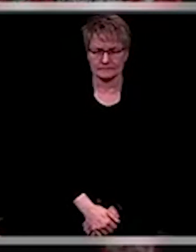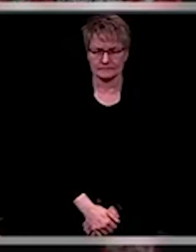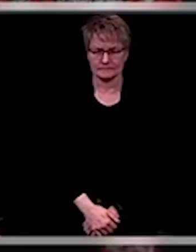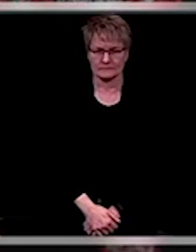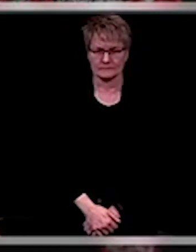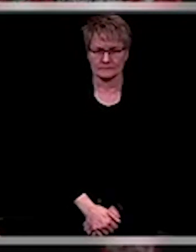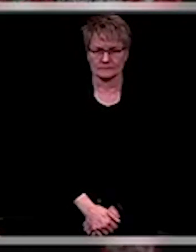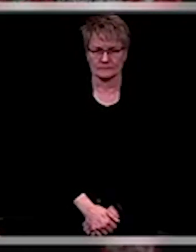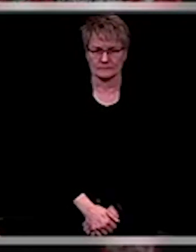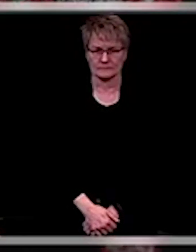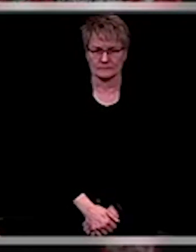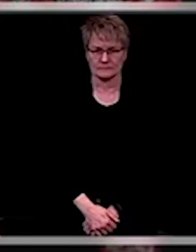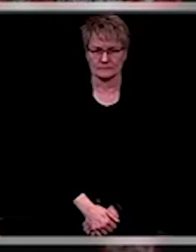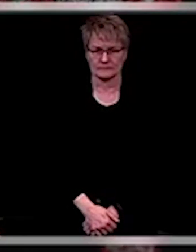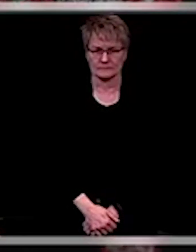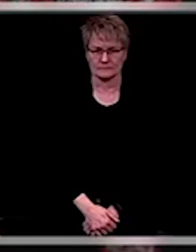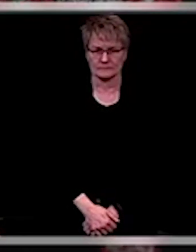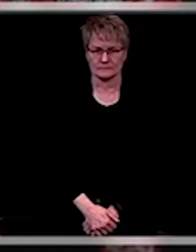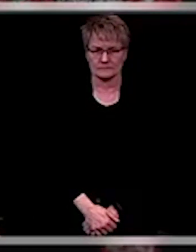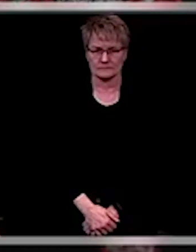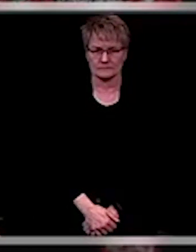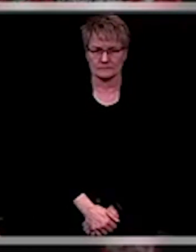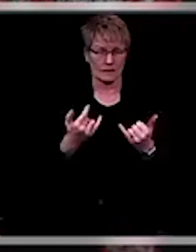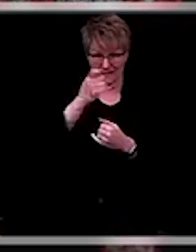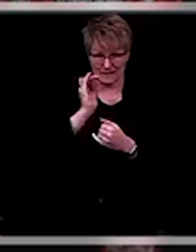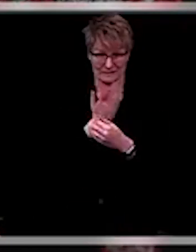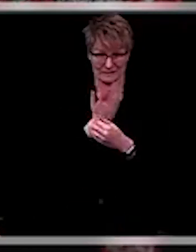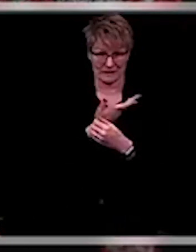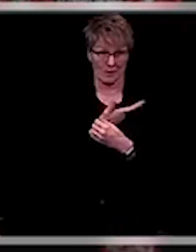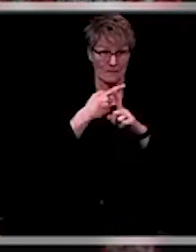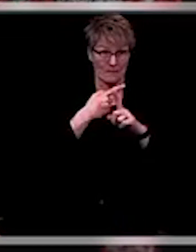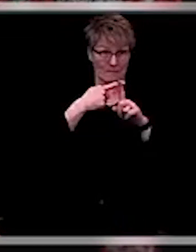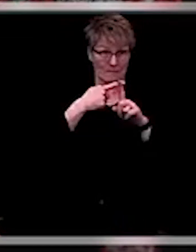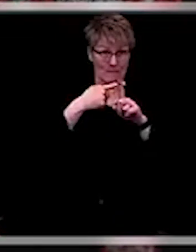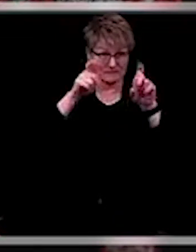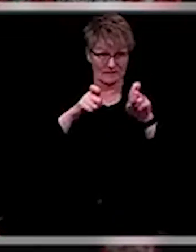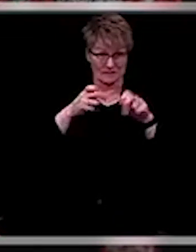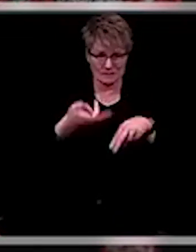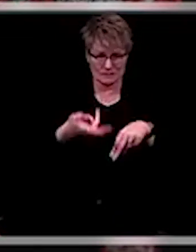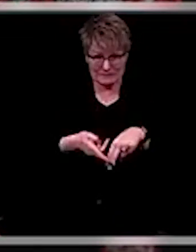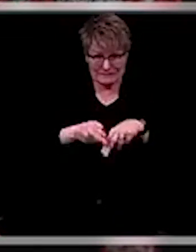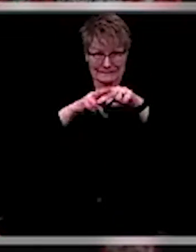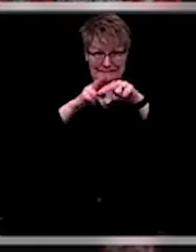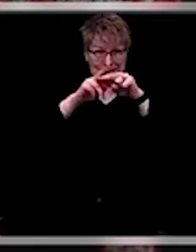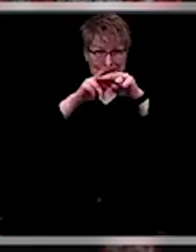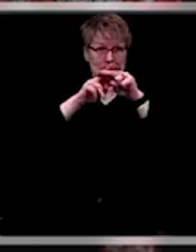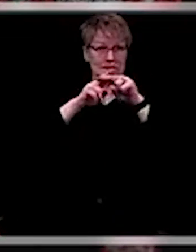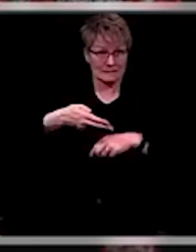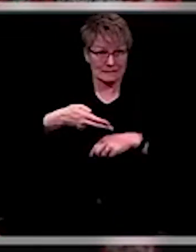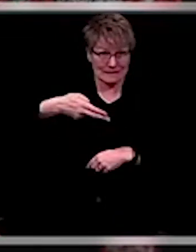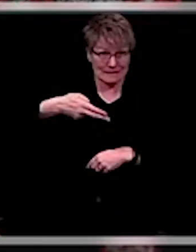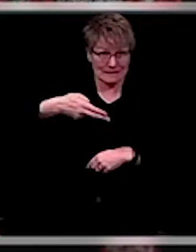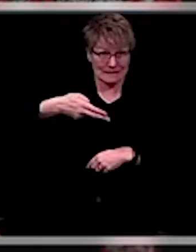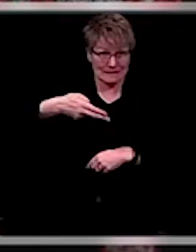focus and have been pulled to these vulnerable congregate types of residential facilities.